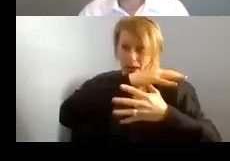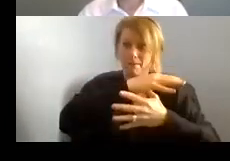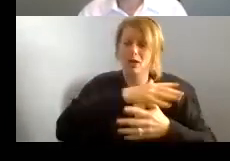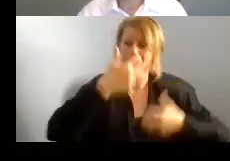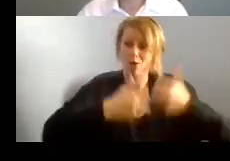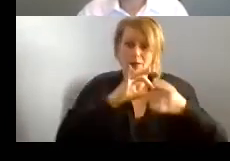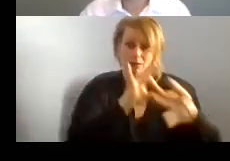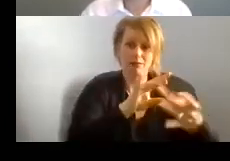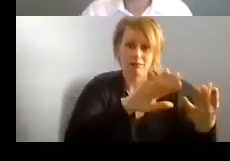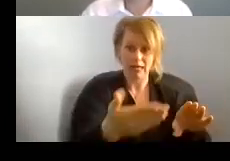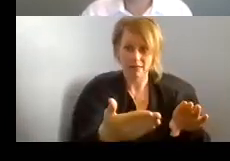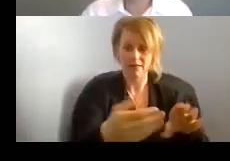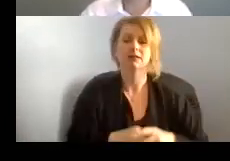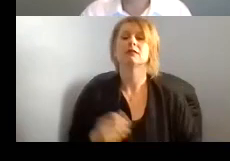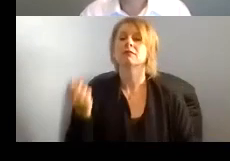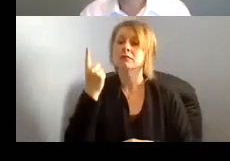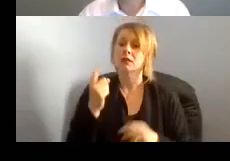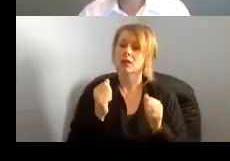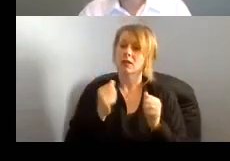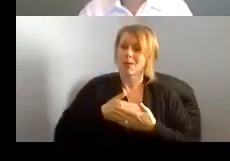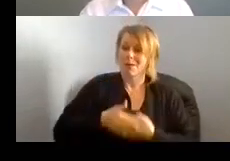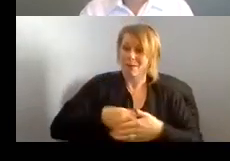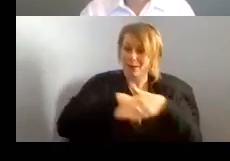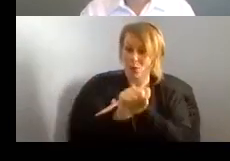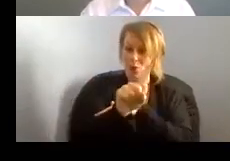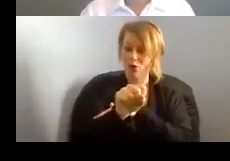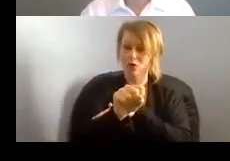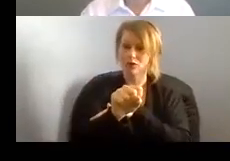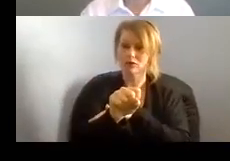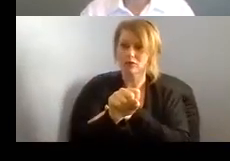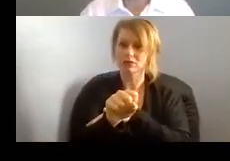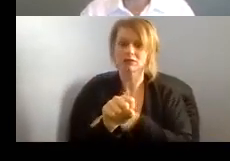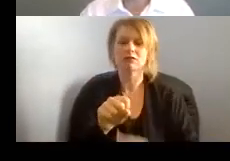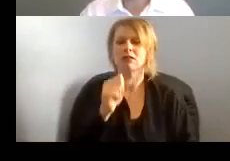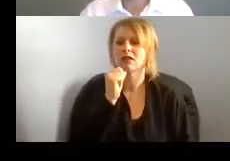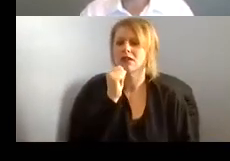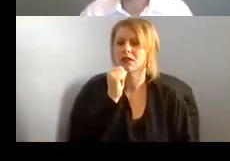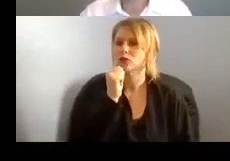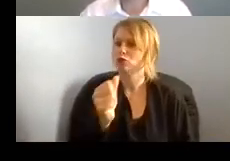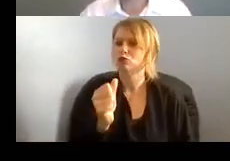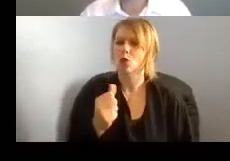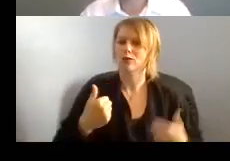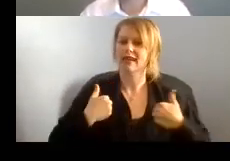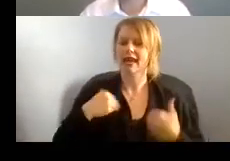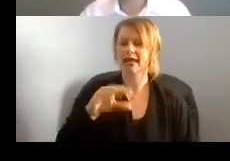Starting when infants are first born, they don’t seem to be born with what we call object permanence. They develop that in the second half